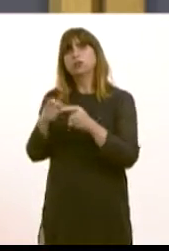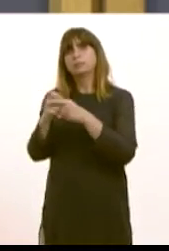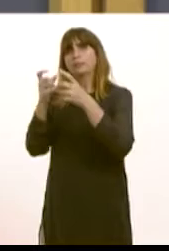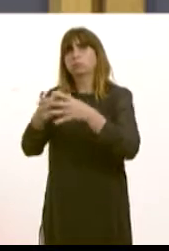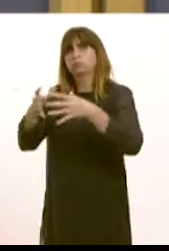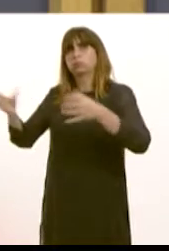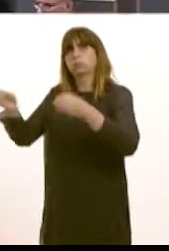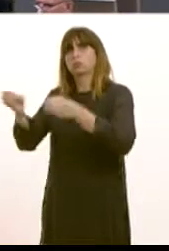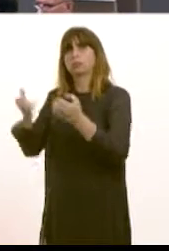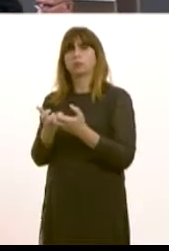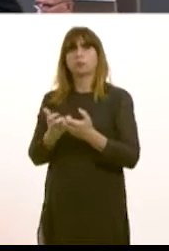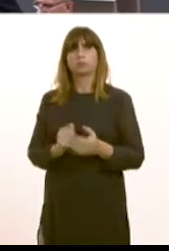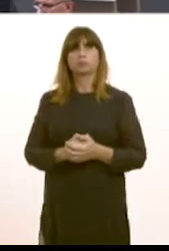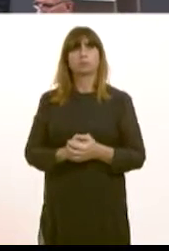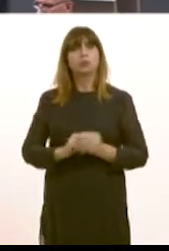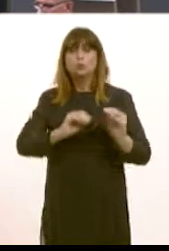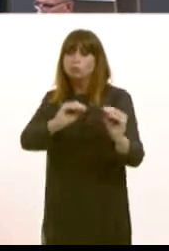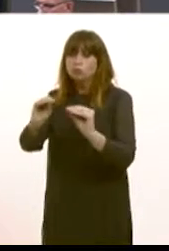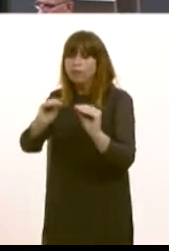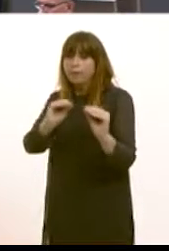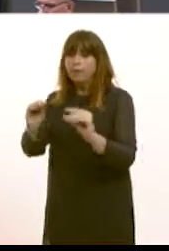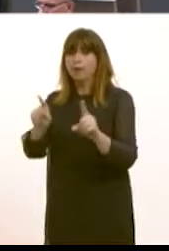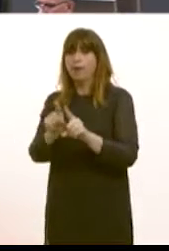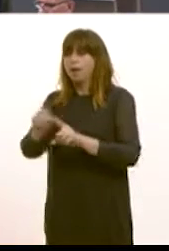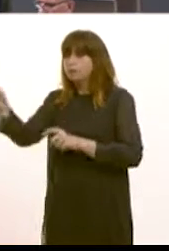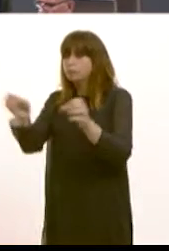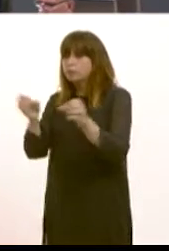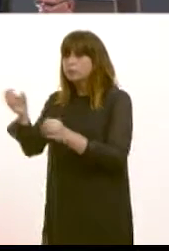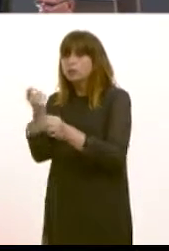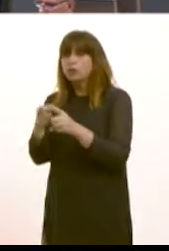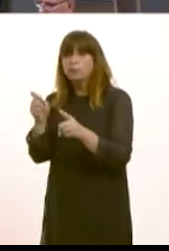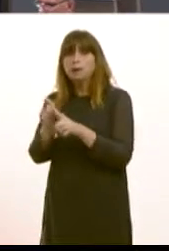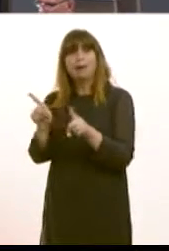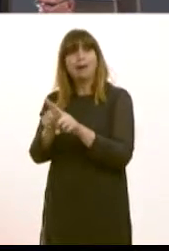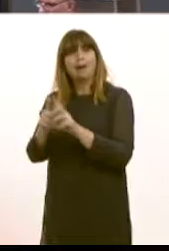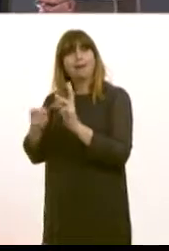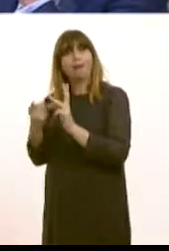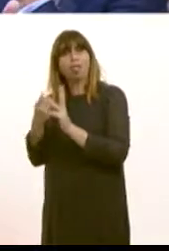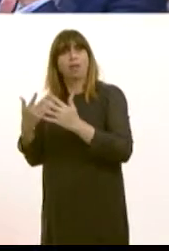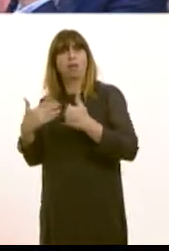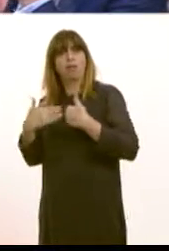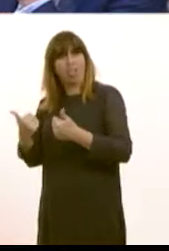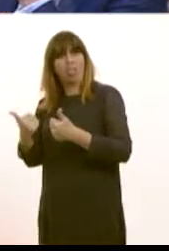OAQ(5)0120(FM) Carwyn Jones: Plans to recruit and train additional GPs and other primary healthcare professionals is a priority, and, of course, Iíve gone